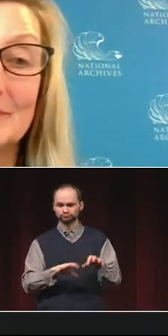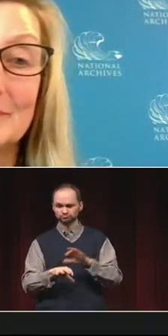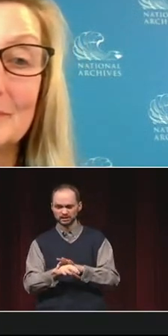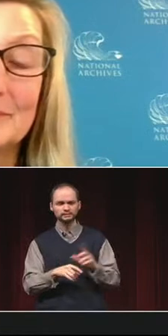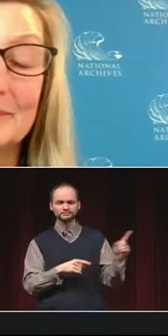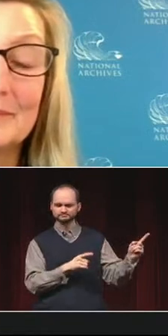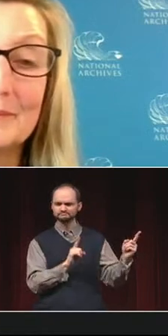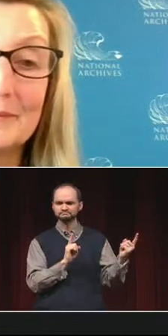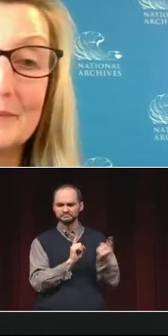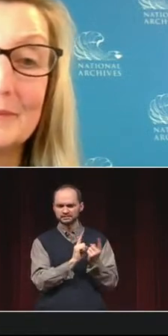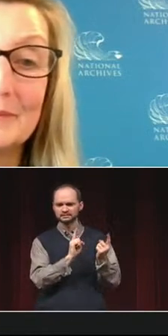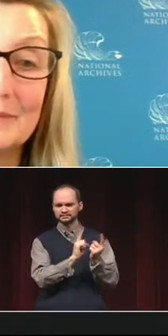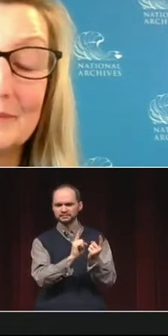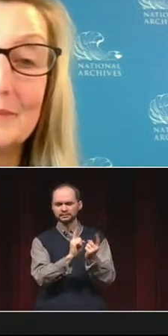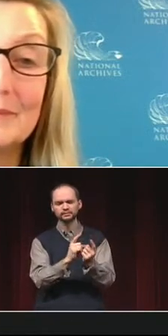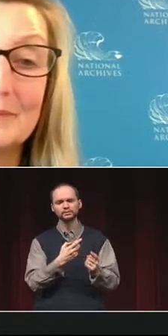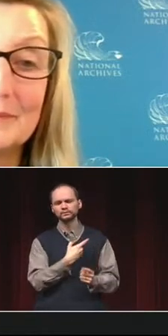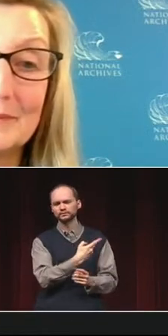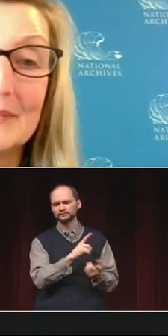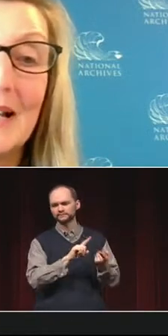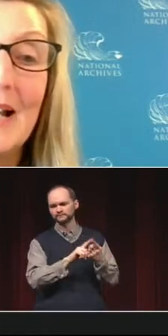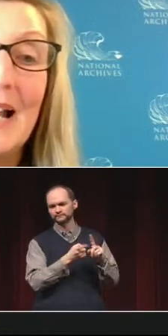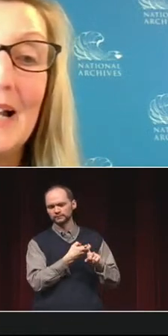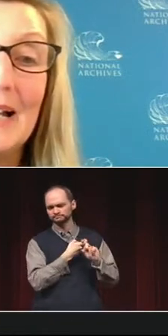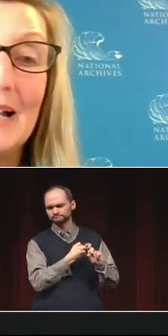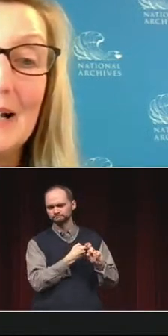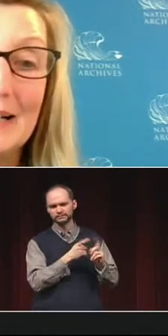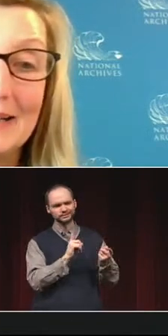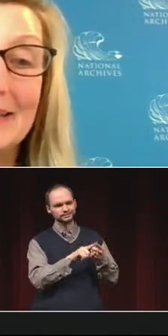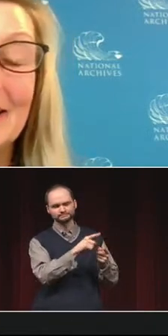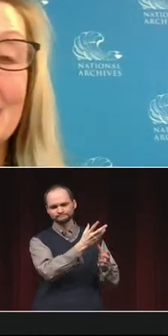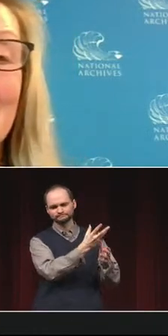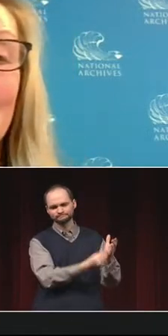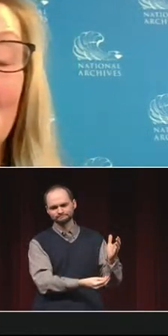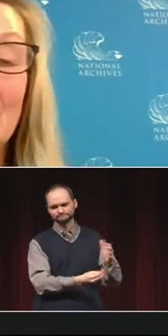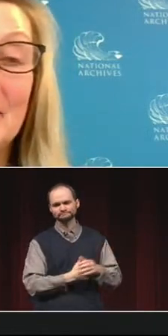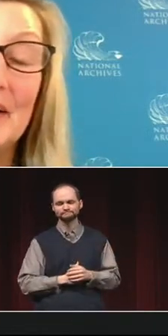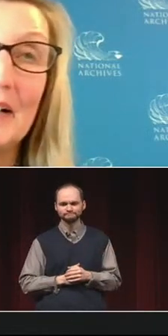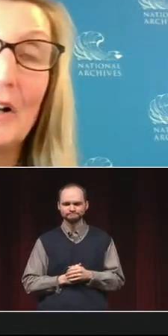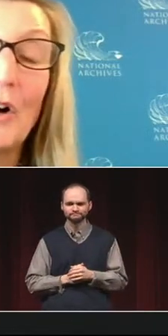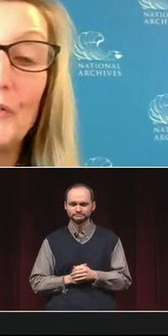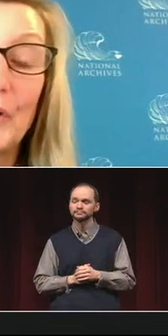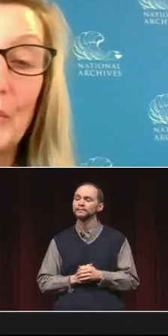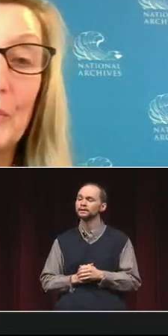many years until his death. >> >>: And then also